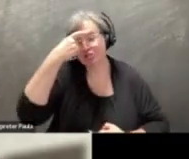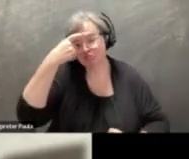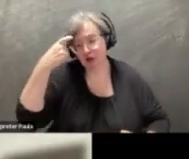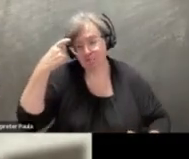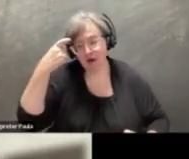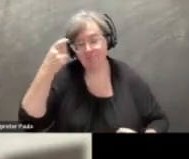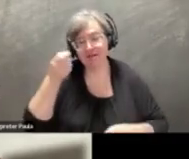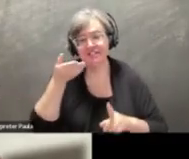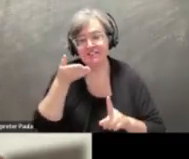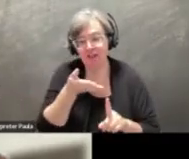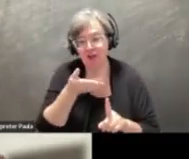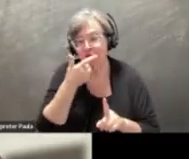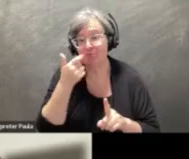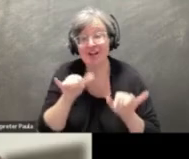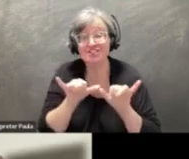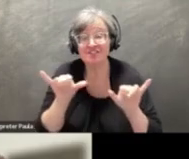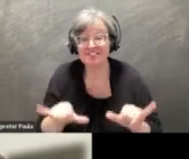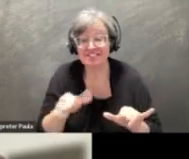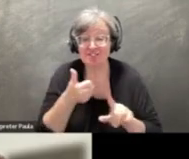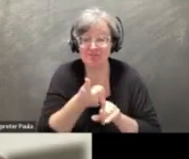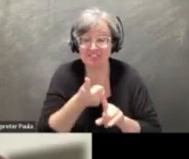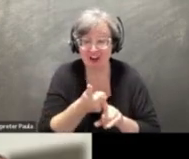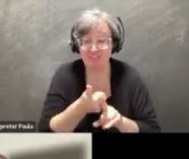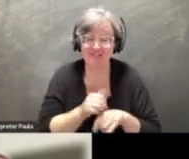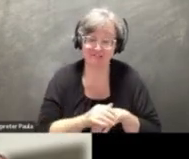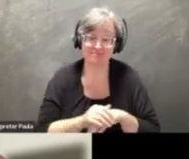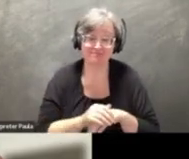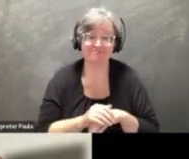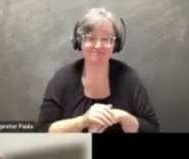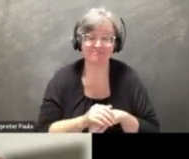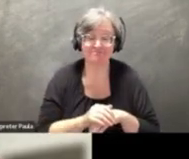of the system, right? So if a